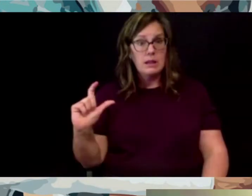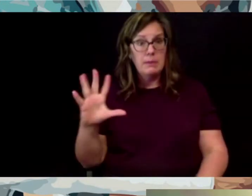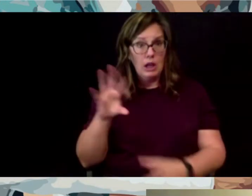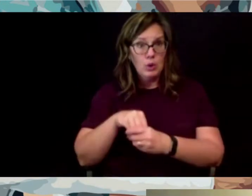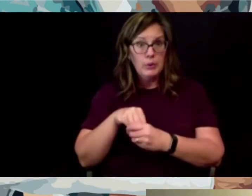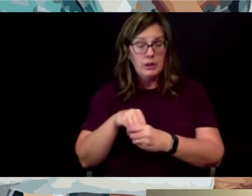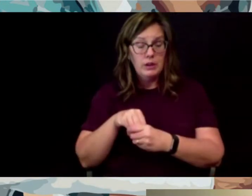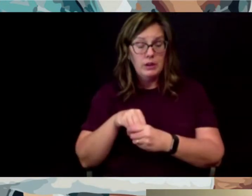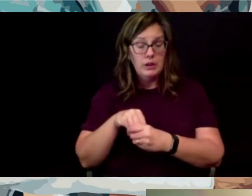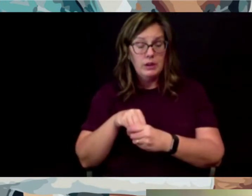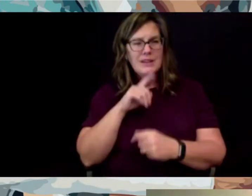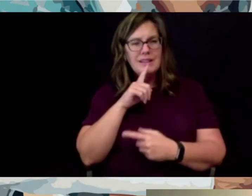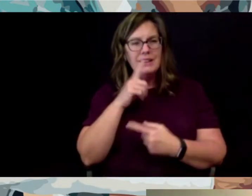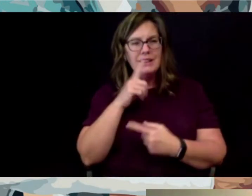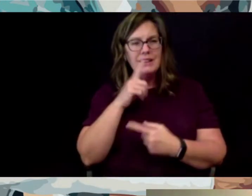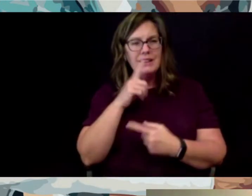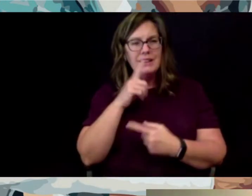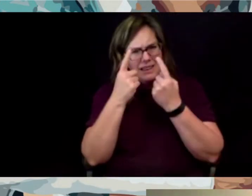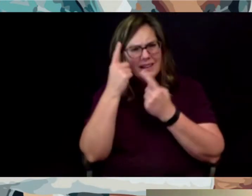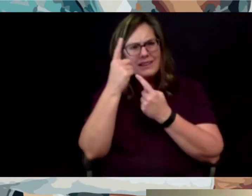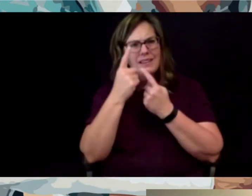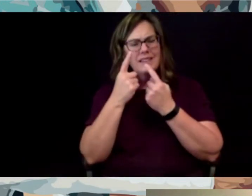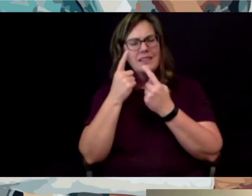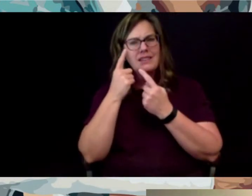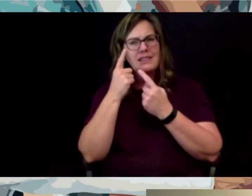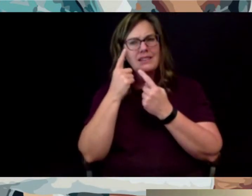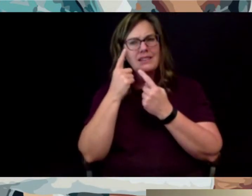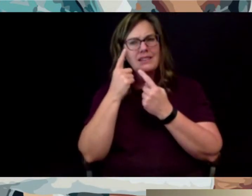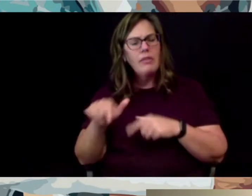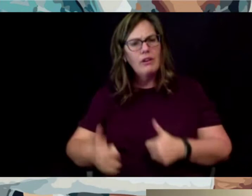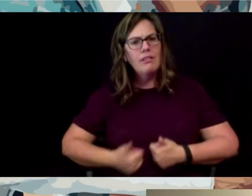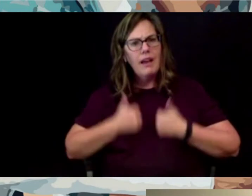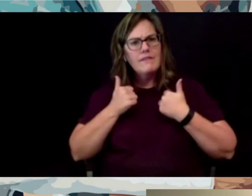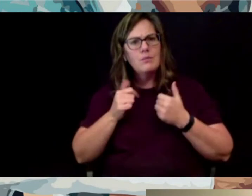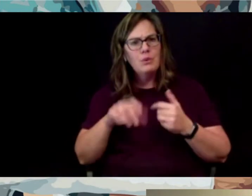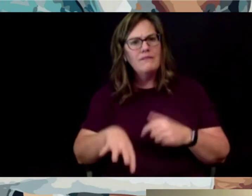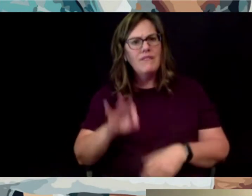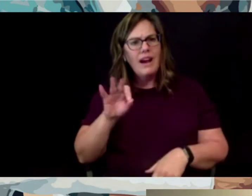about their lives they would find that same gratitude and they would find peace in that